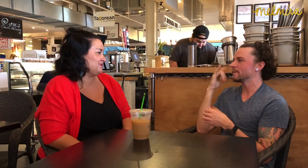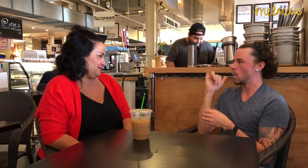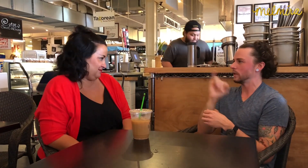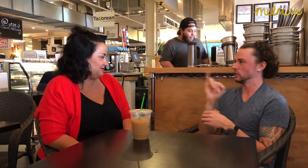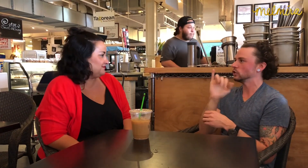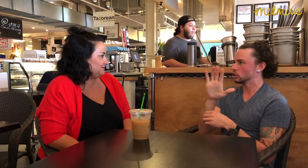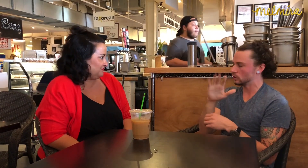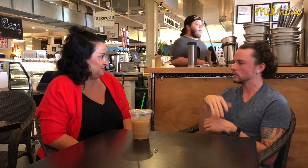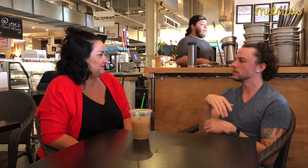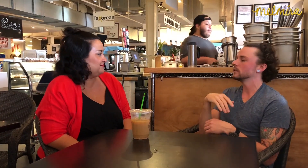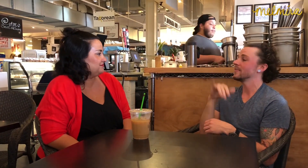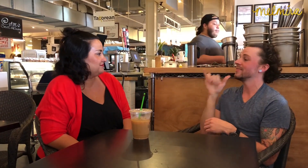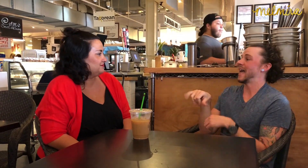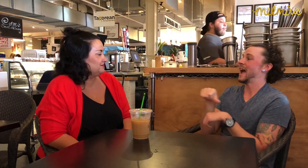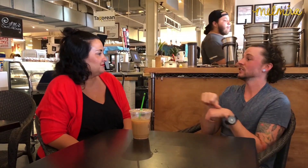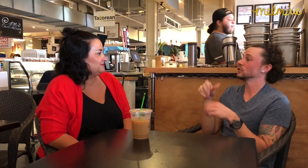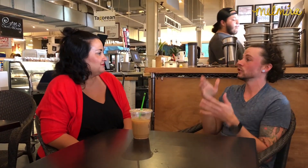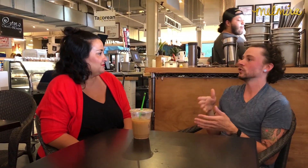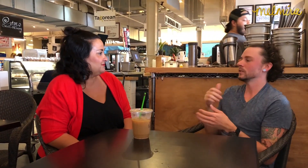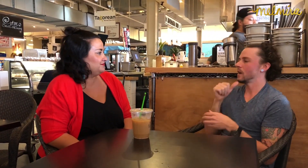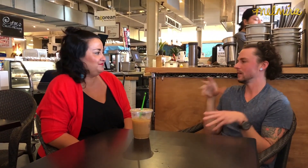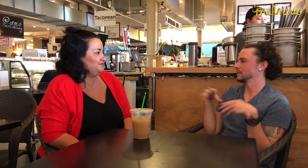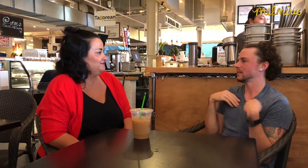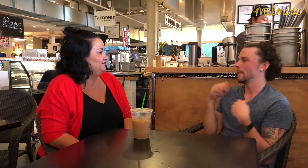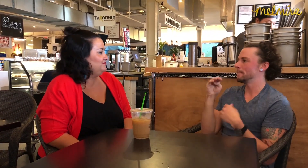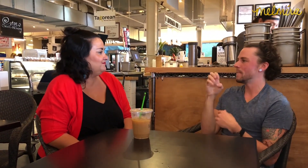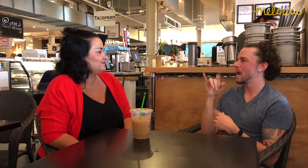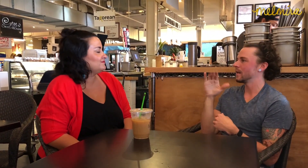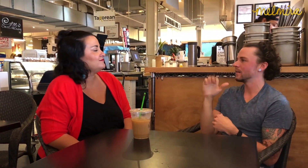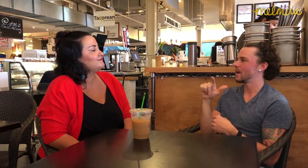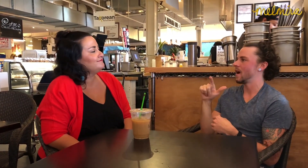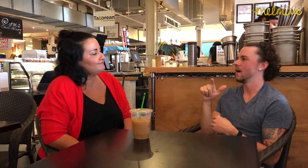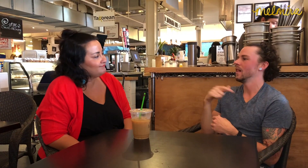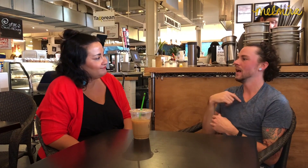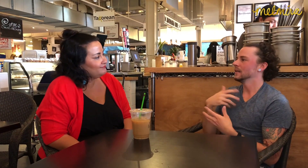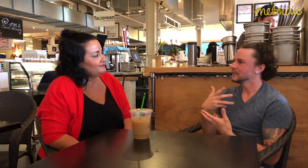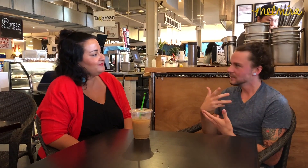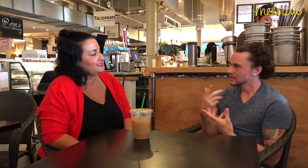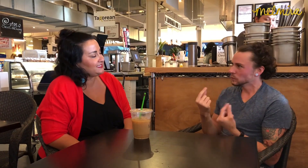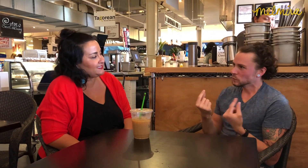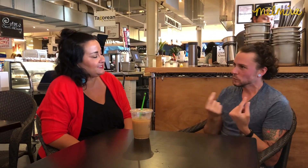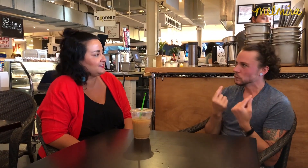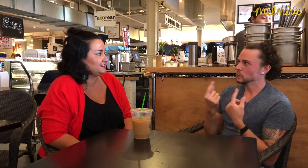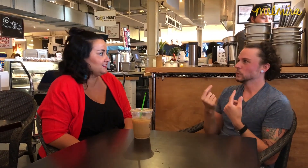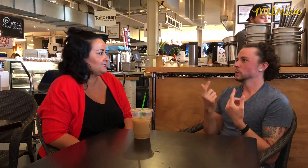Yeah, Medicare under the California insurance policies. The surgeon told me that they didn't accept my medical plan.